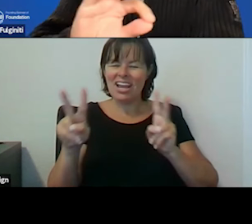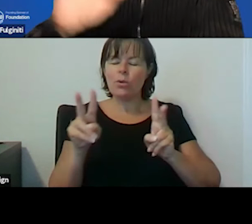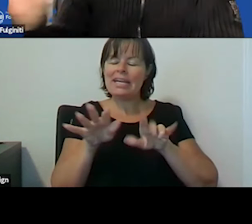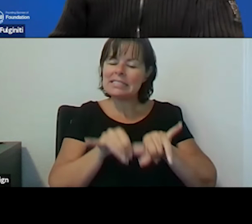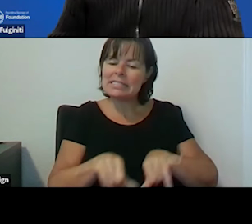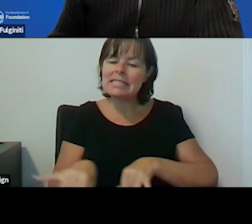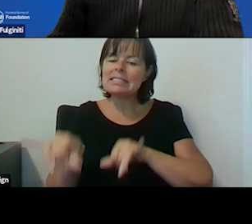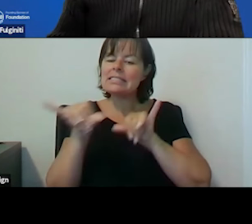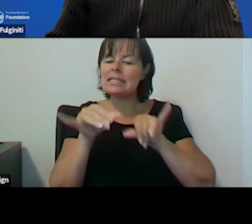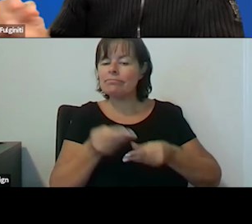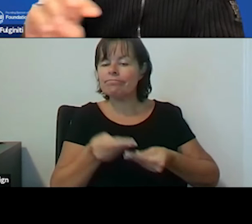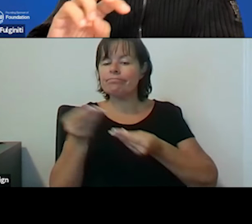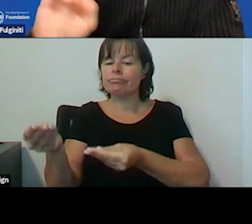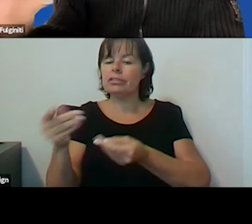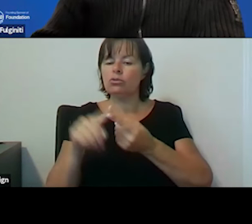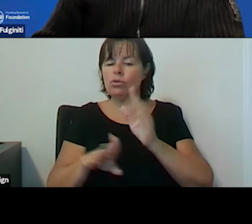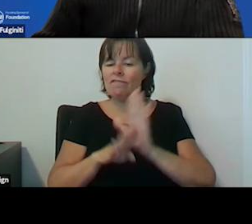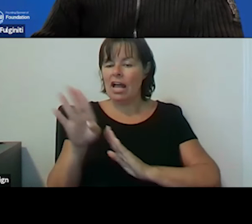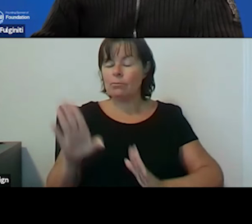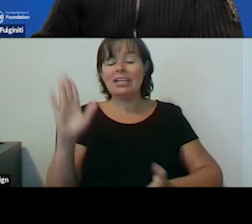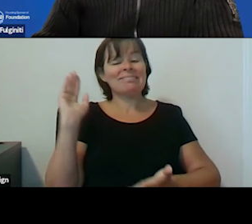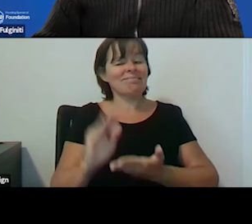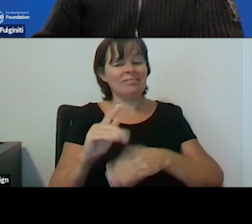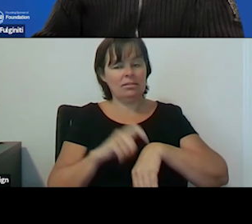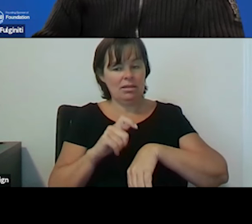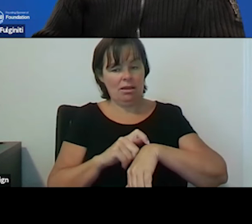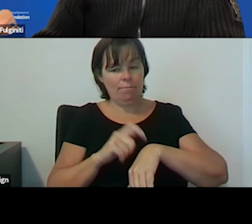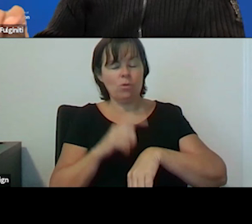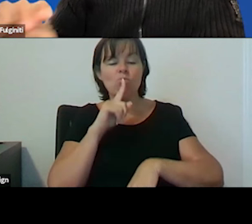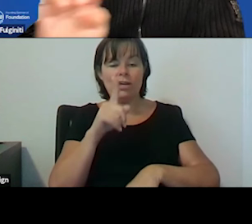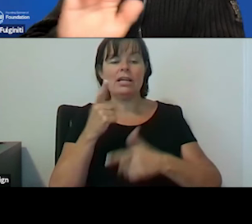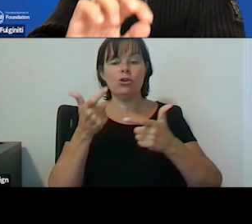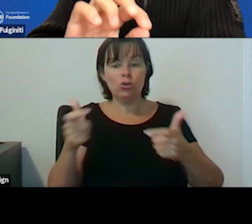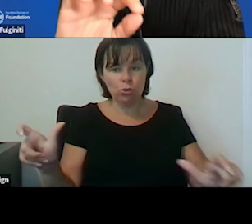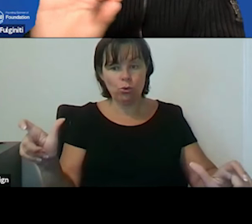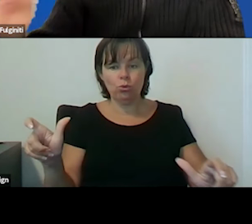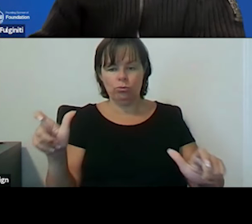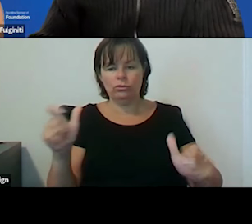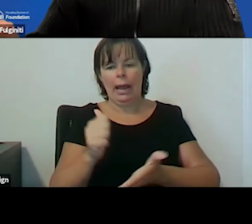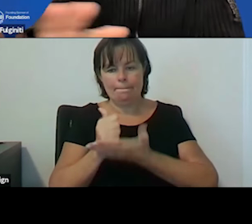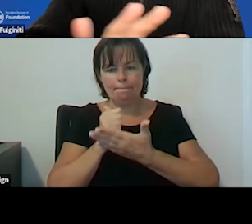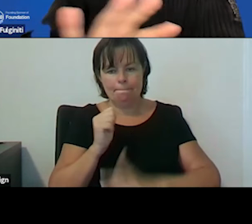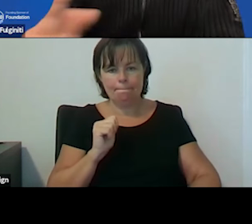cuts down on time it's a huge huge help for us it cuts down on some of the annotations but we still